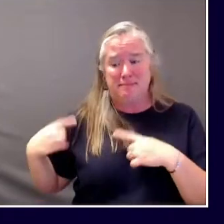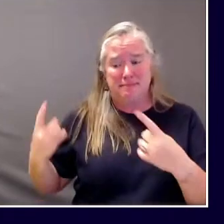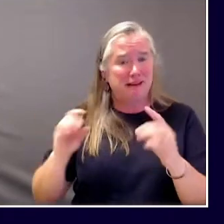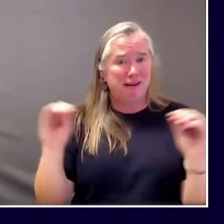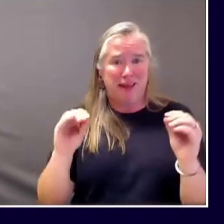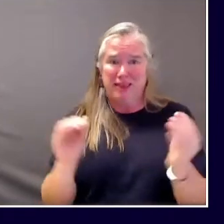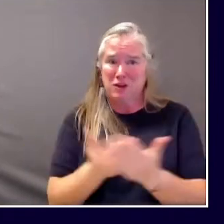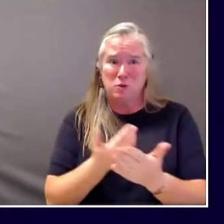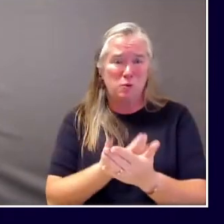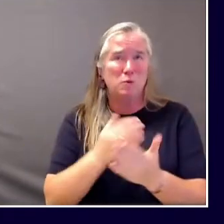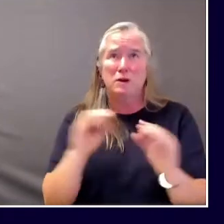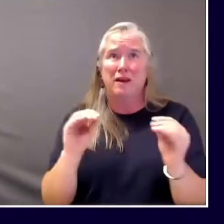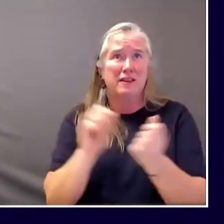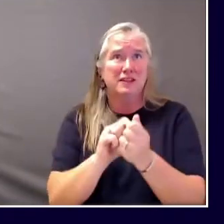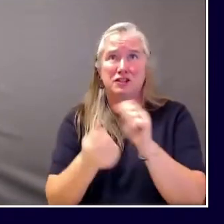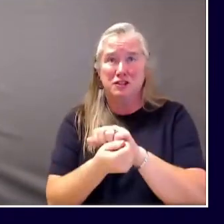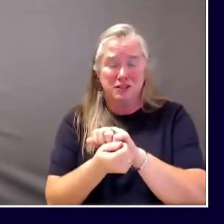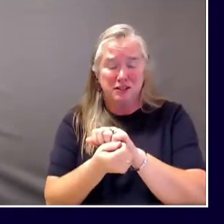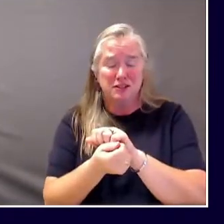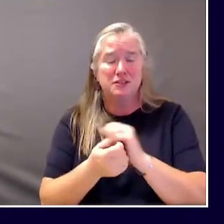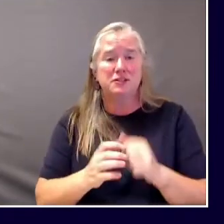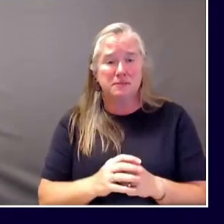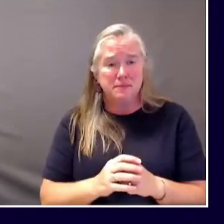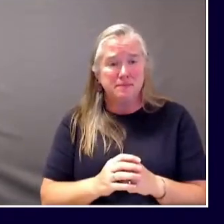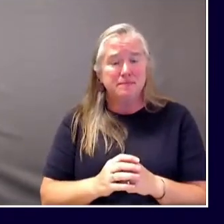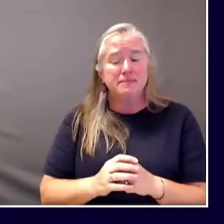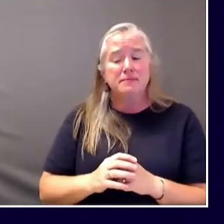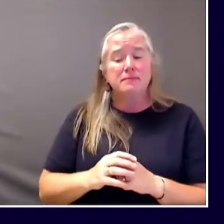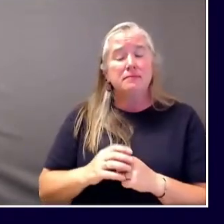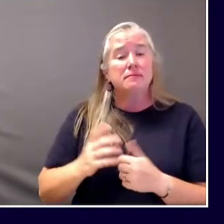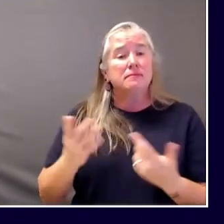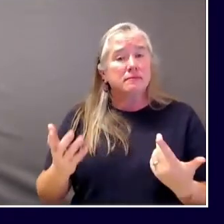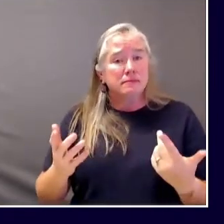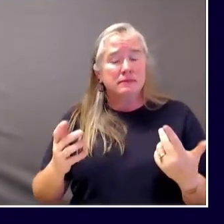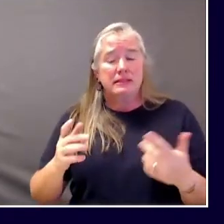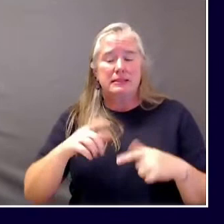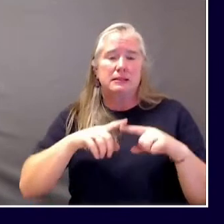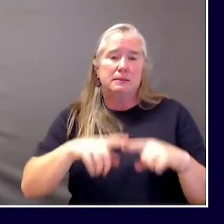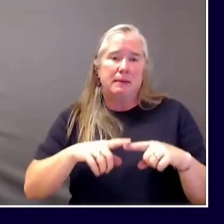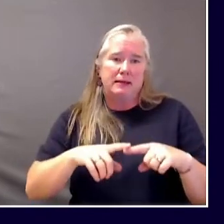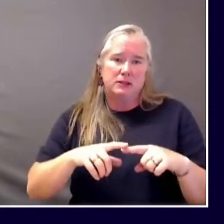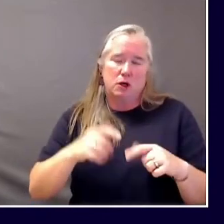months now that is to say a